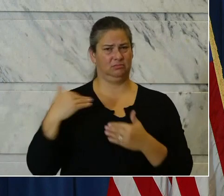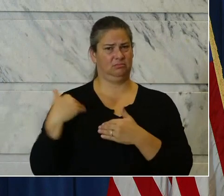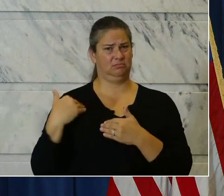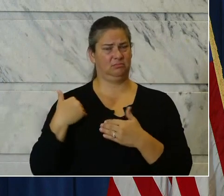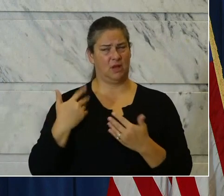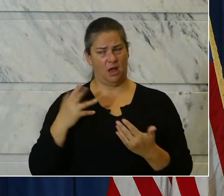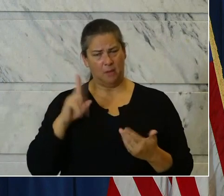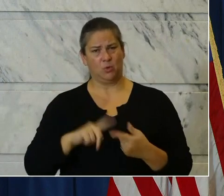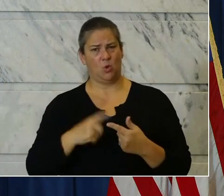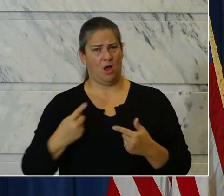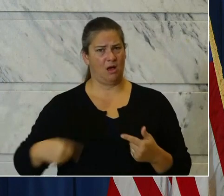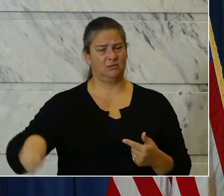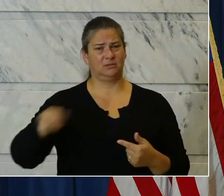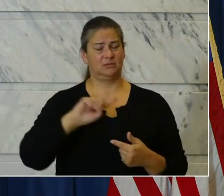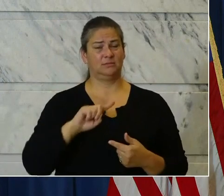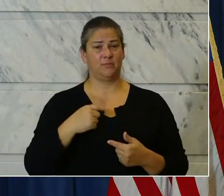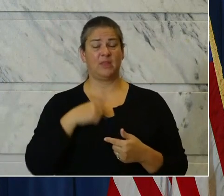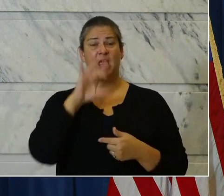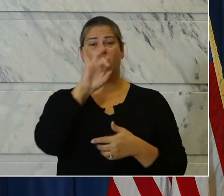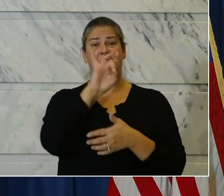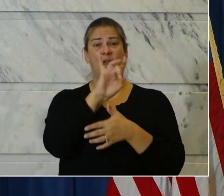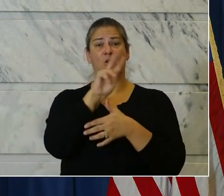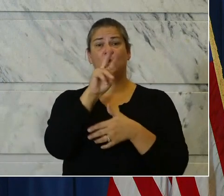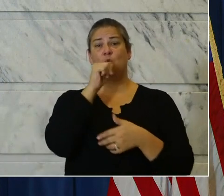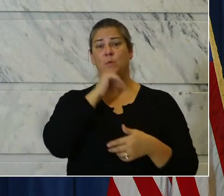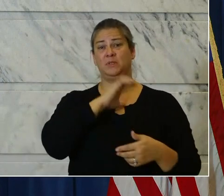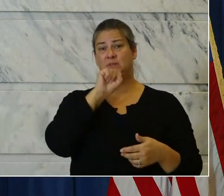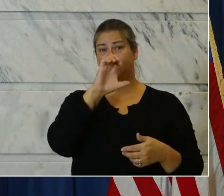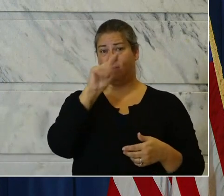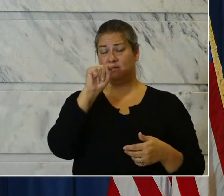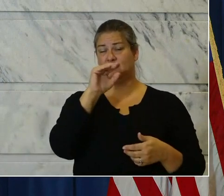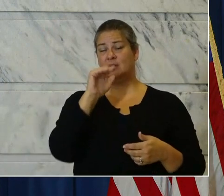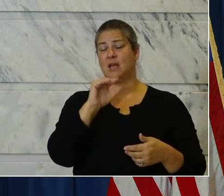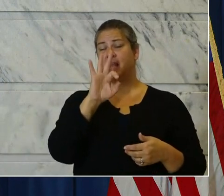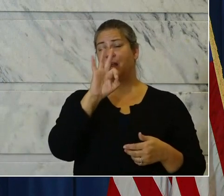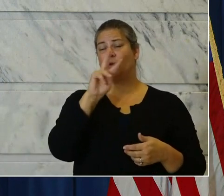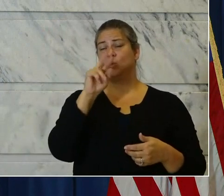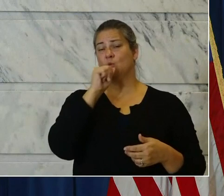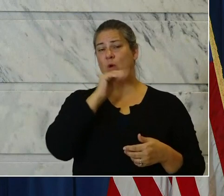AND IT IS UP TO US. SO TODAY'S REPORT INCLUDES AN EIGHTY TWO